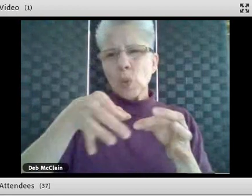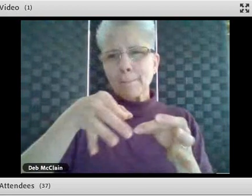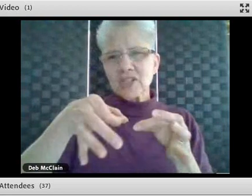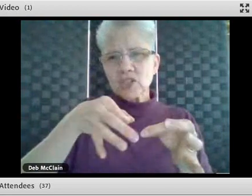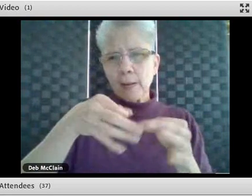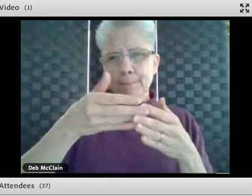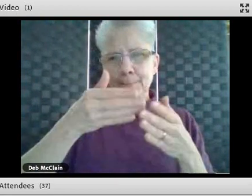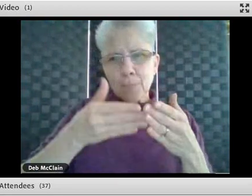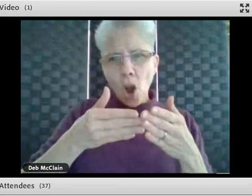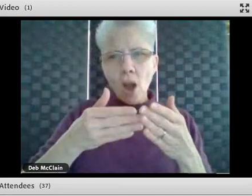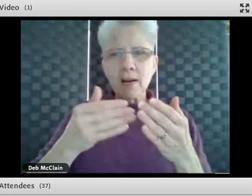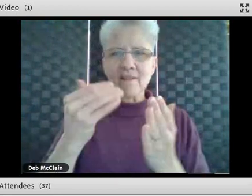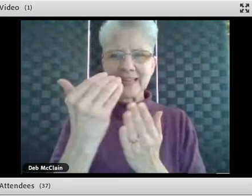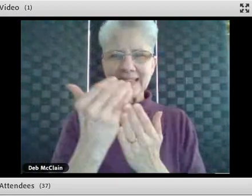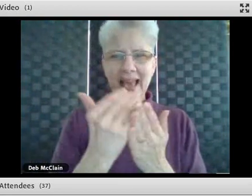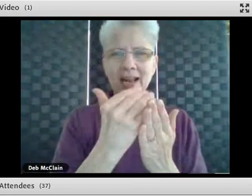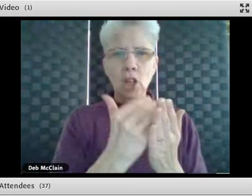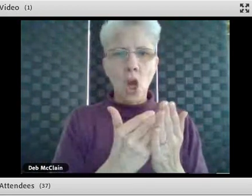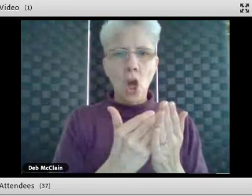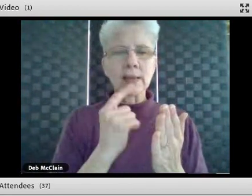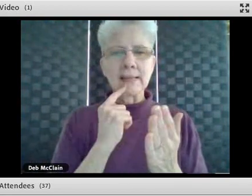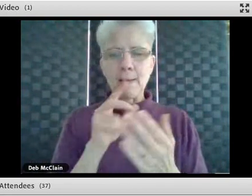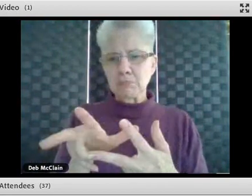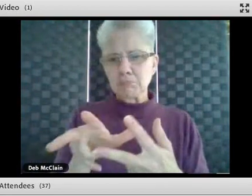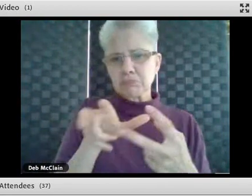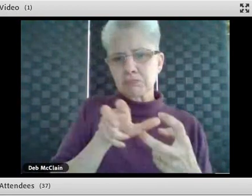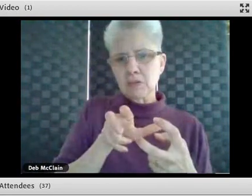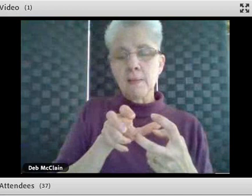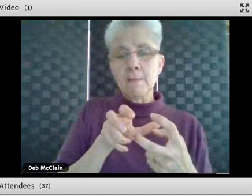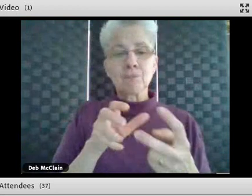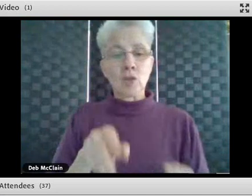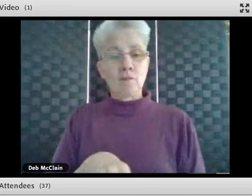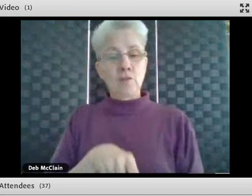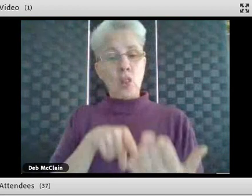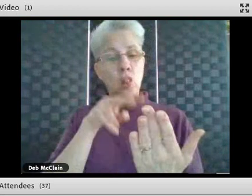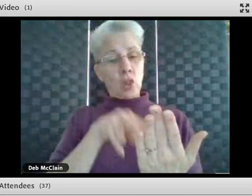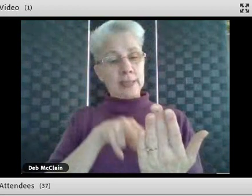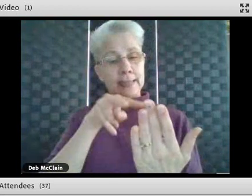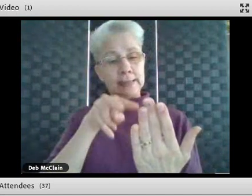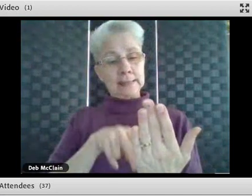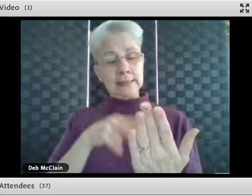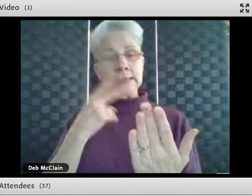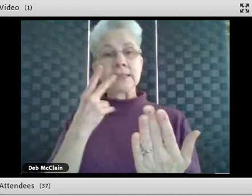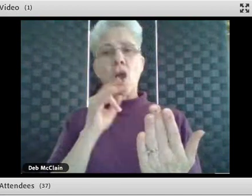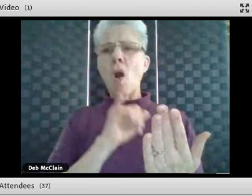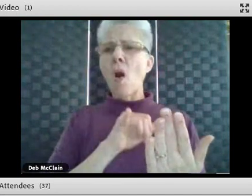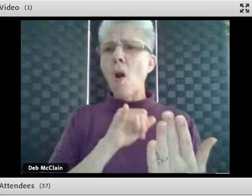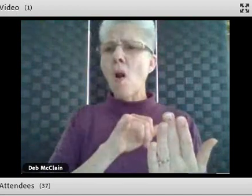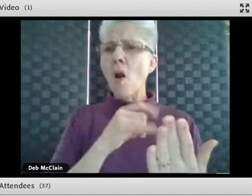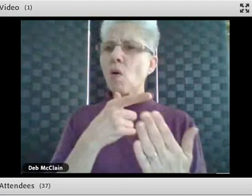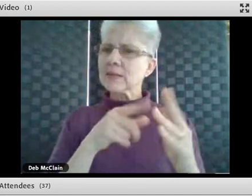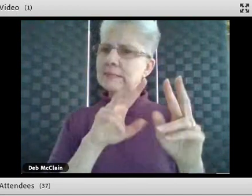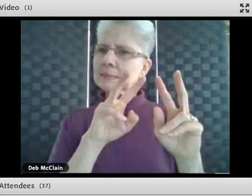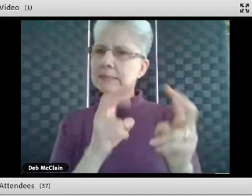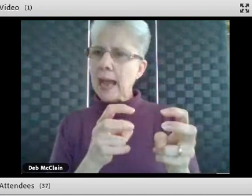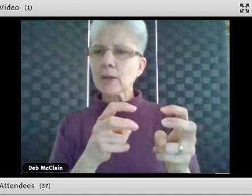of cataloging can be gleaned by just holding the resource and looking at it to see, "What is the title? Who is the author?" and so forth.